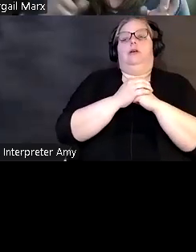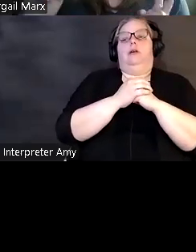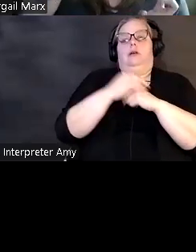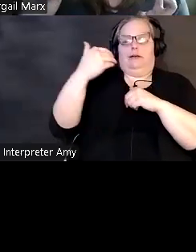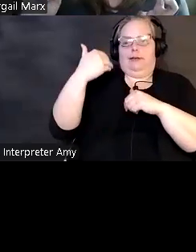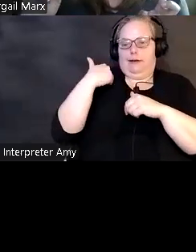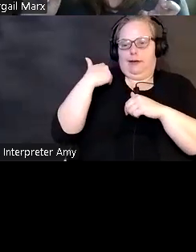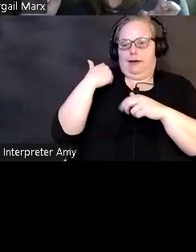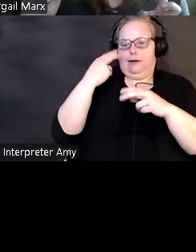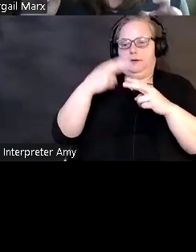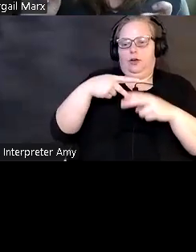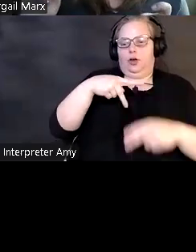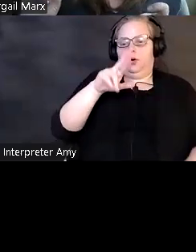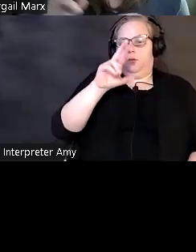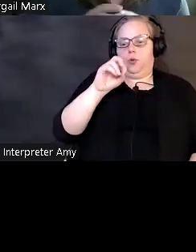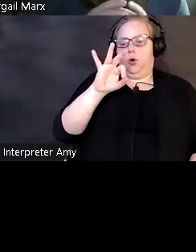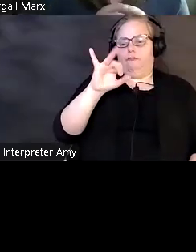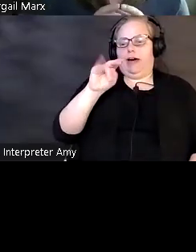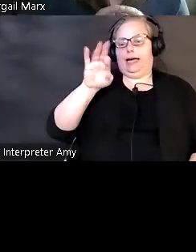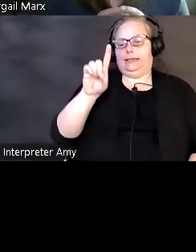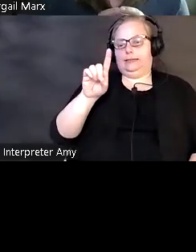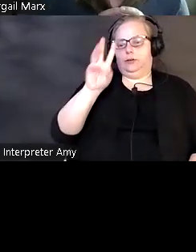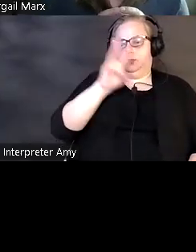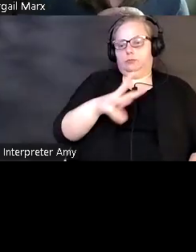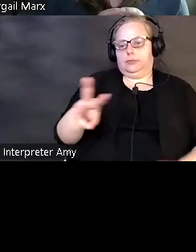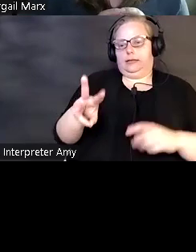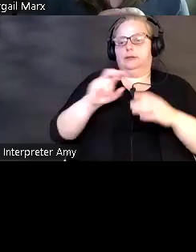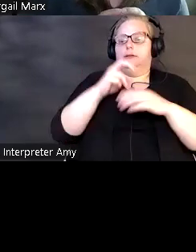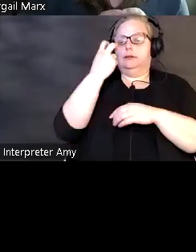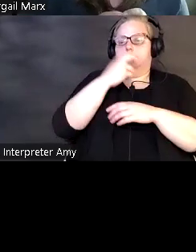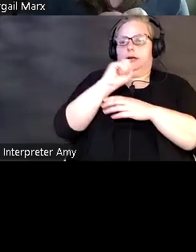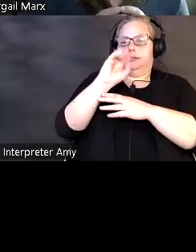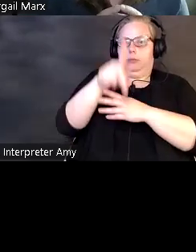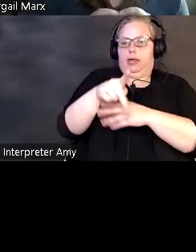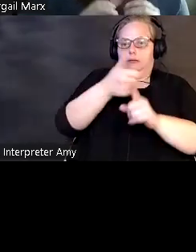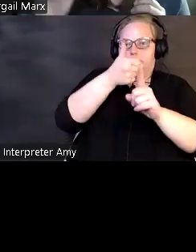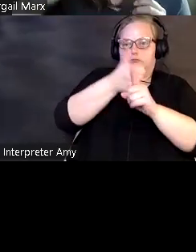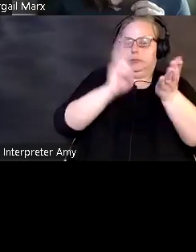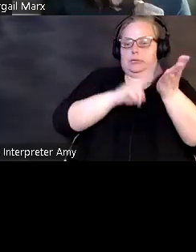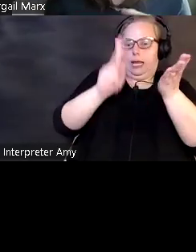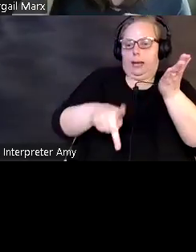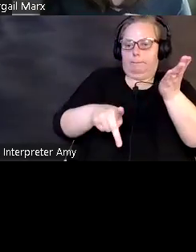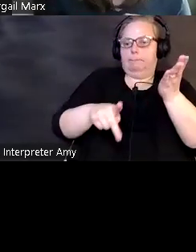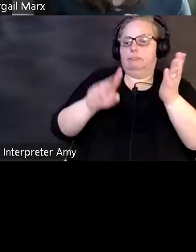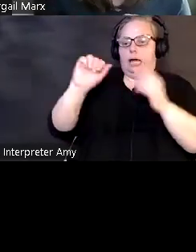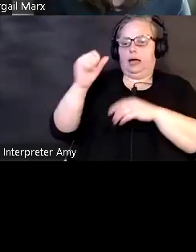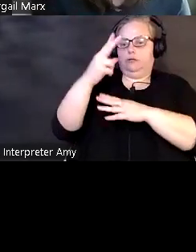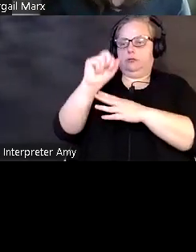they call a Profind website where speech language pathologists can register and say I'm in this area